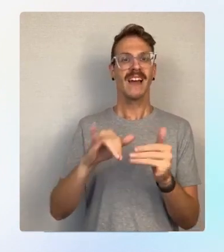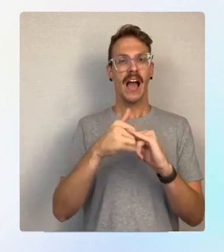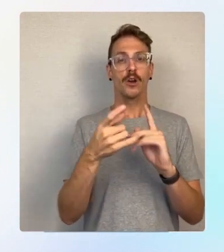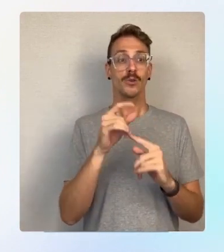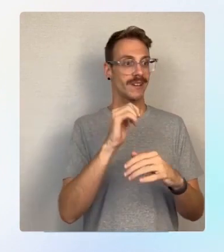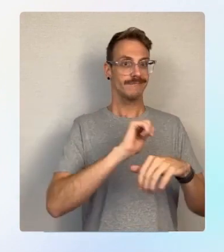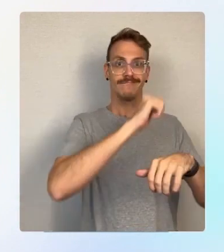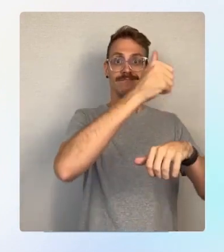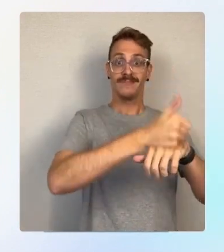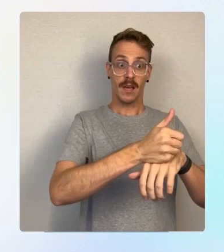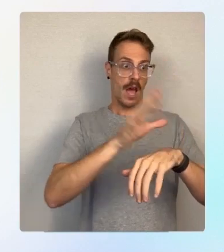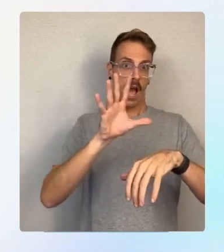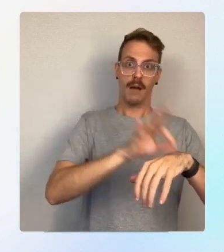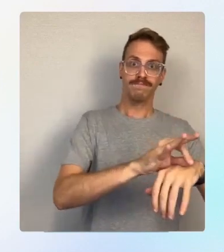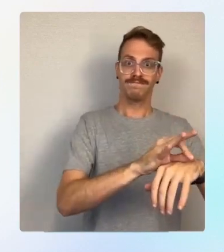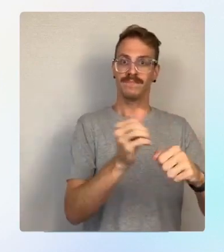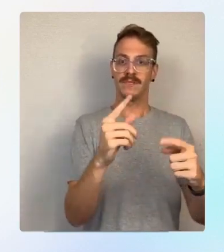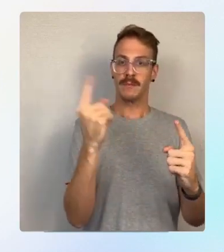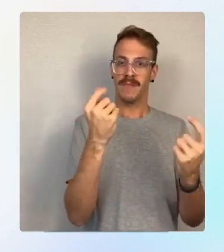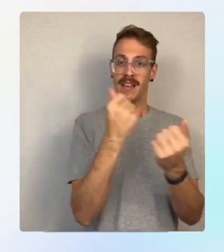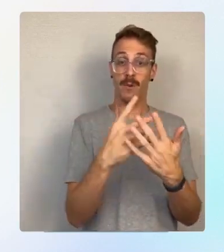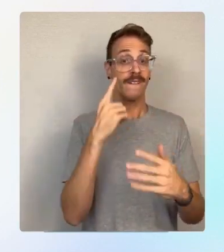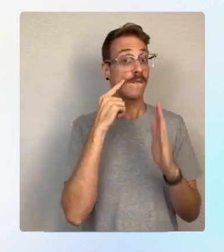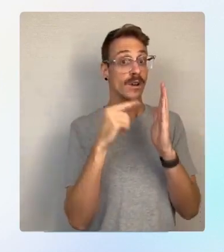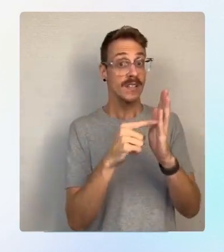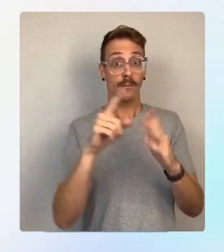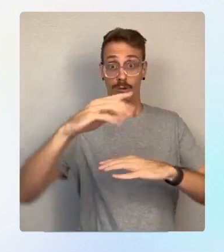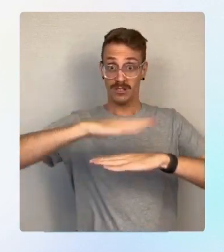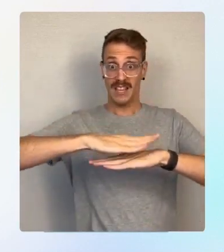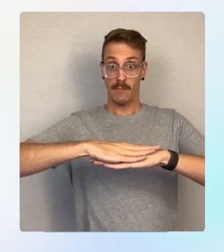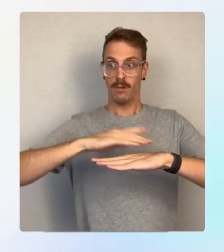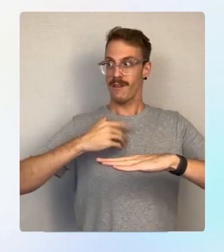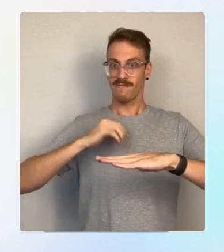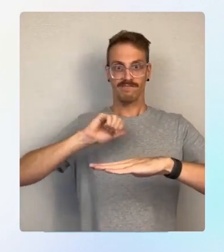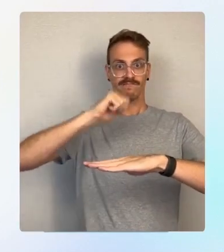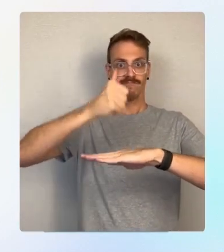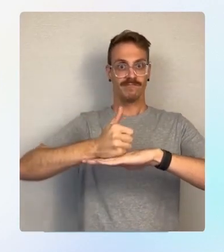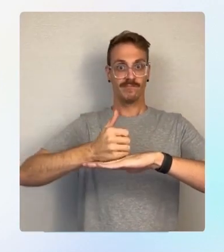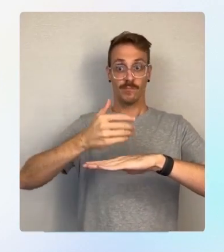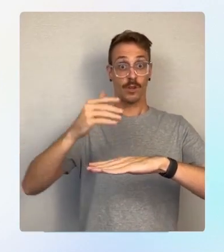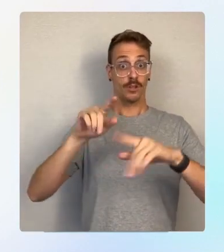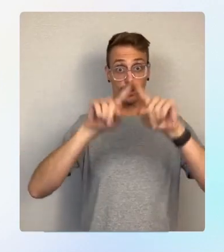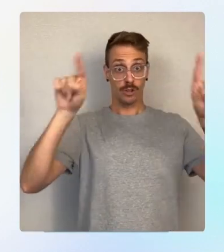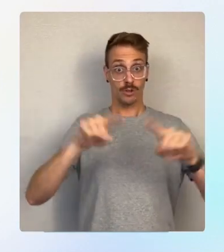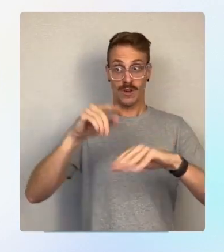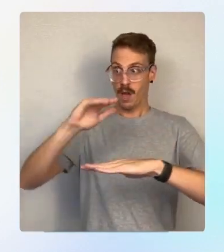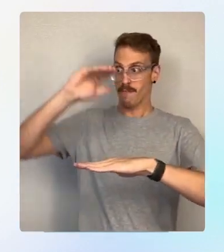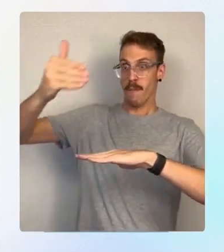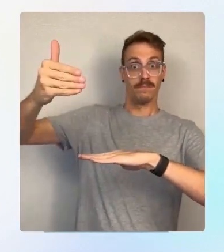For example, arrange your virtual screen around your table, and know that they'll still be there the next day.